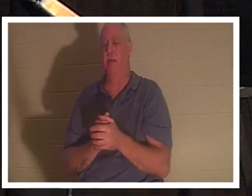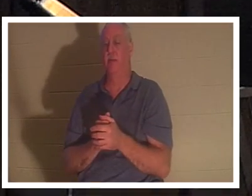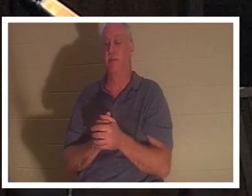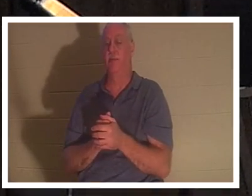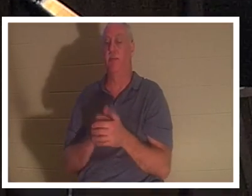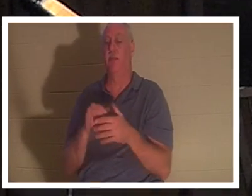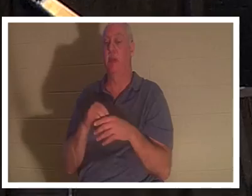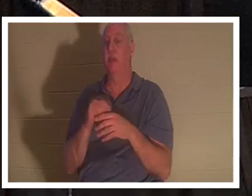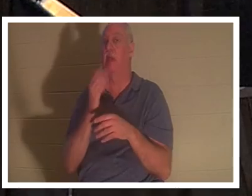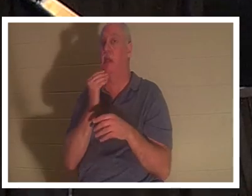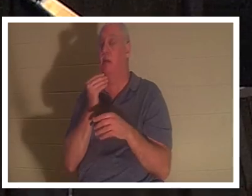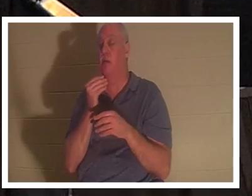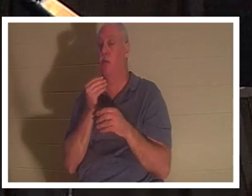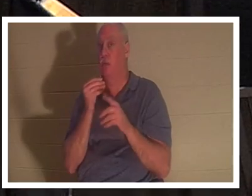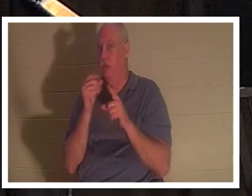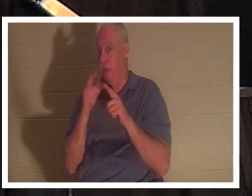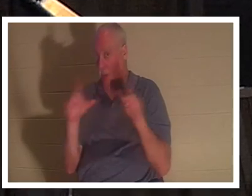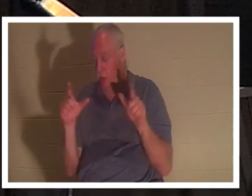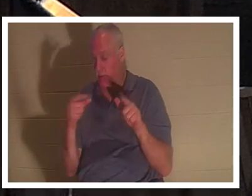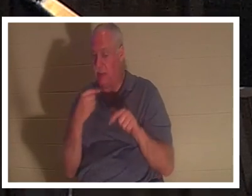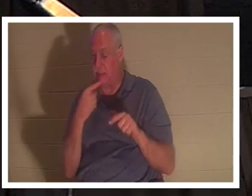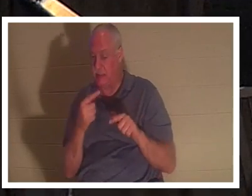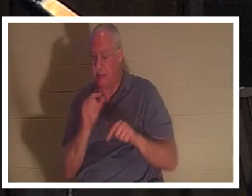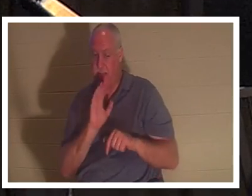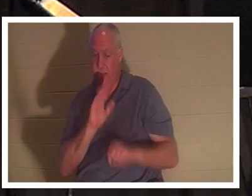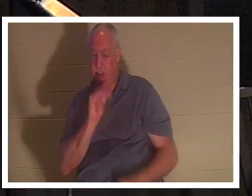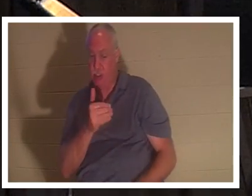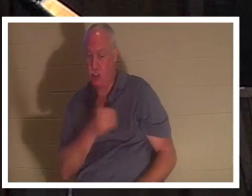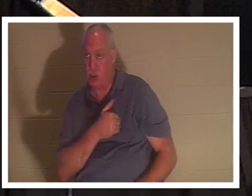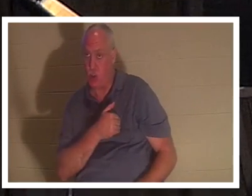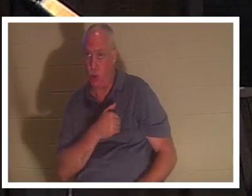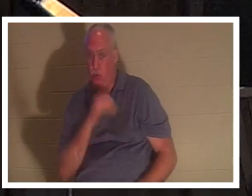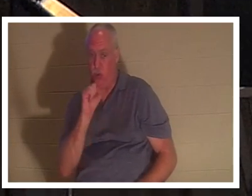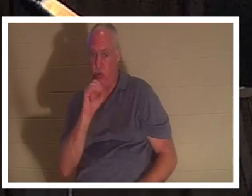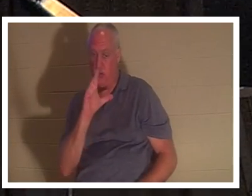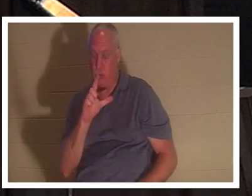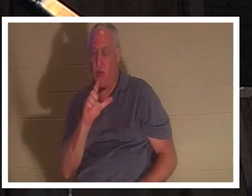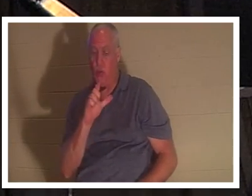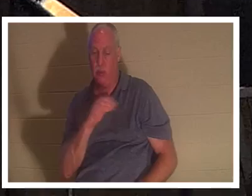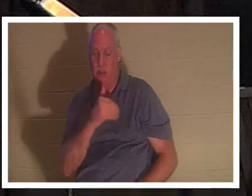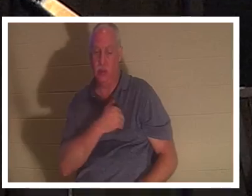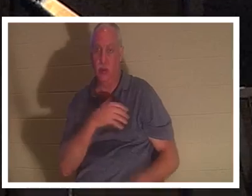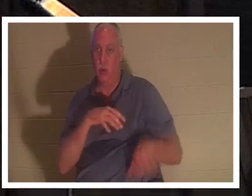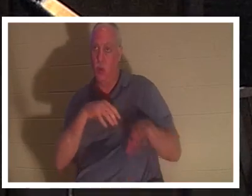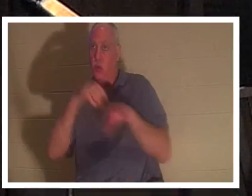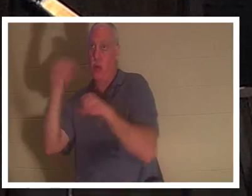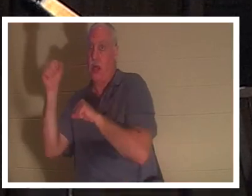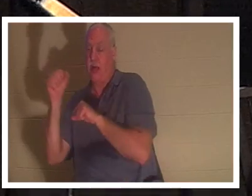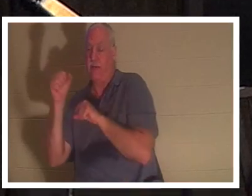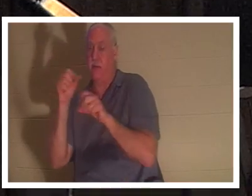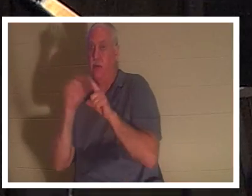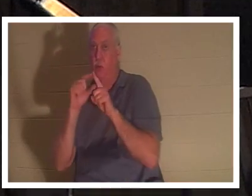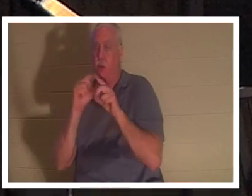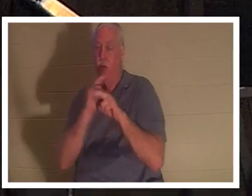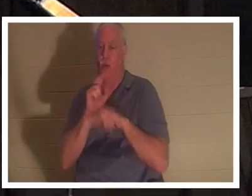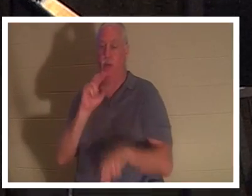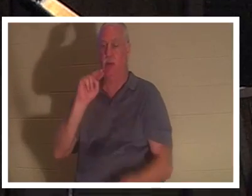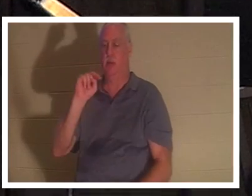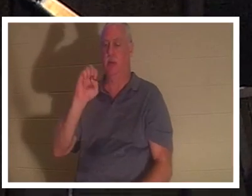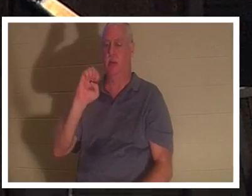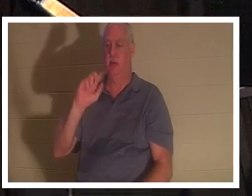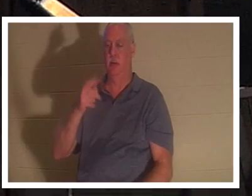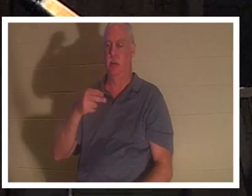it literally says that 'his soul left' the Hebrew word used there is "nephesh", his soul left. In